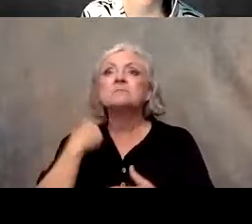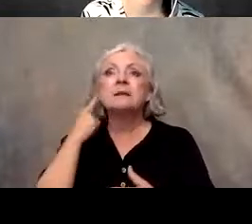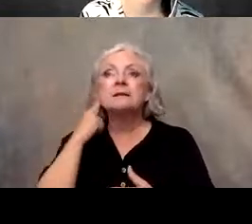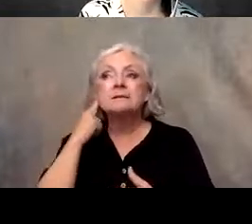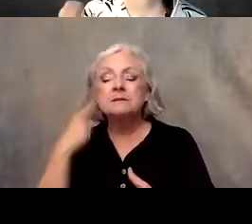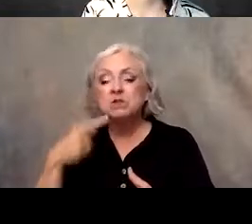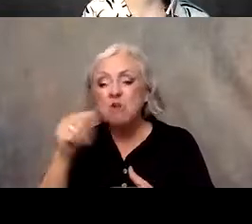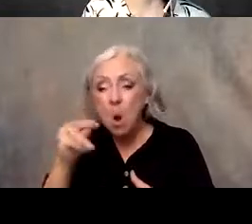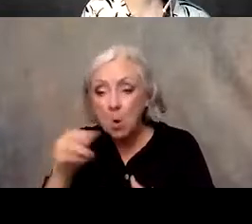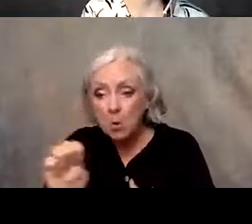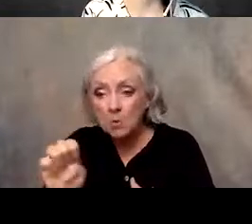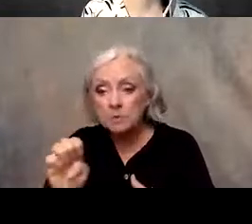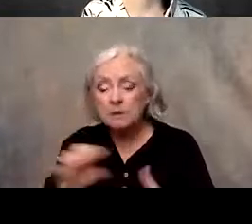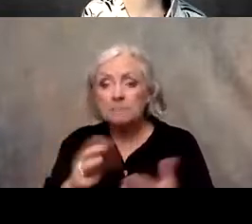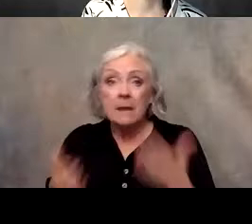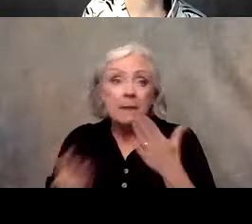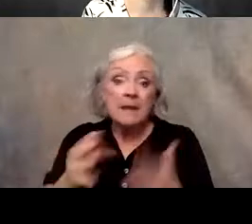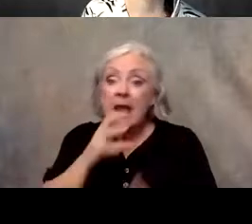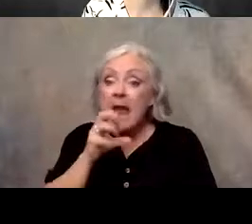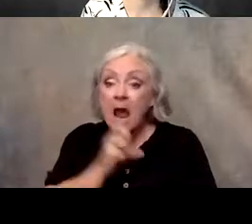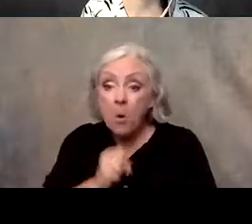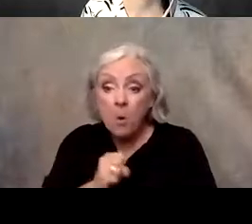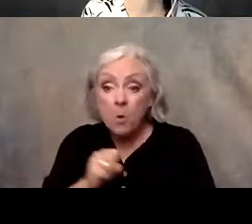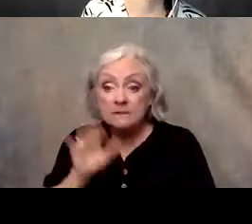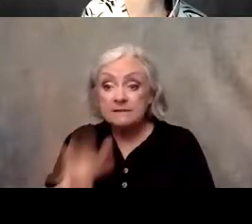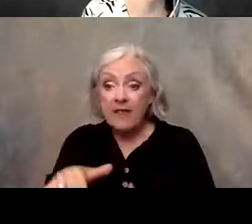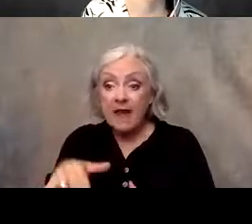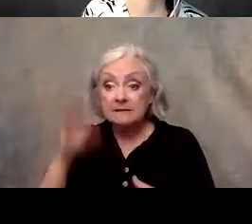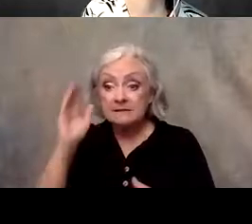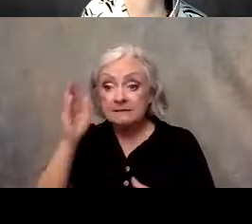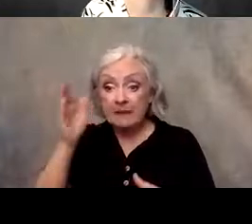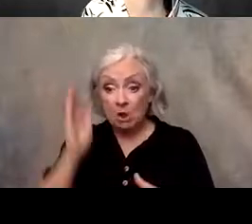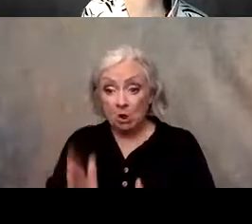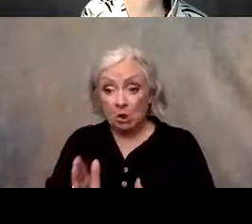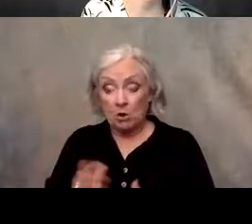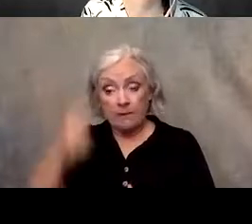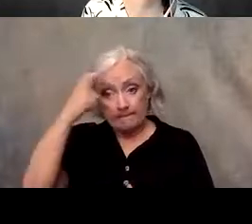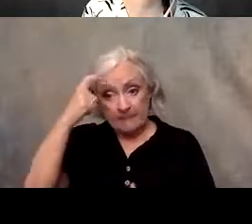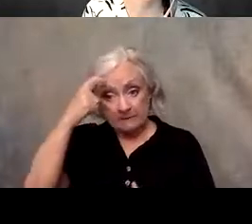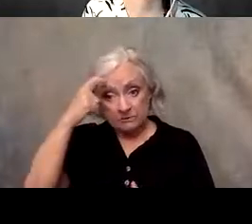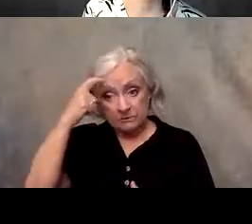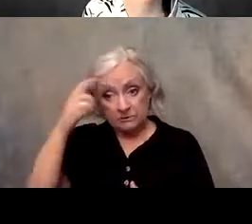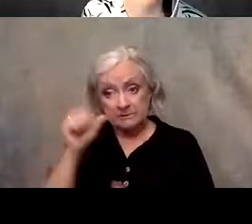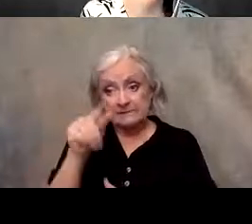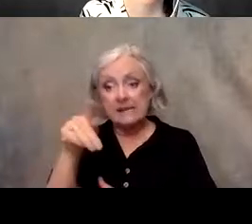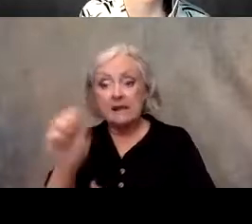like the age of the speaker or the mental state of the speaker as they are talking.